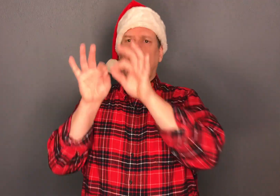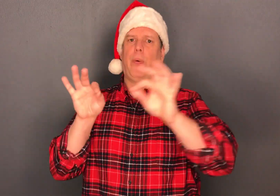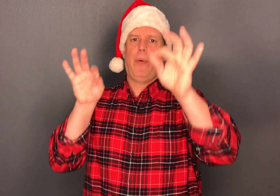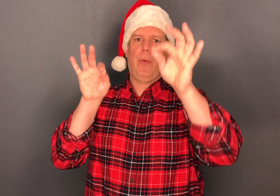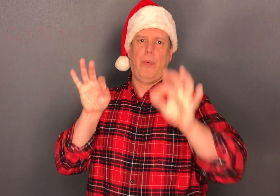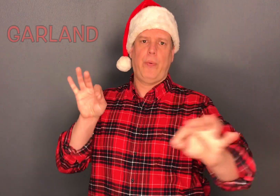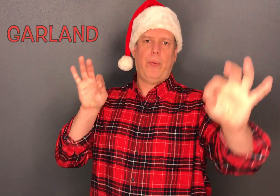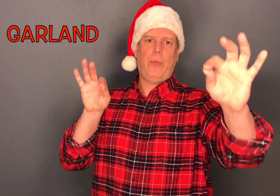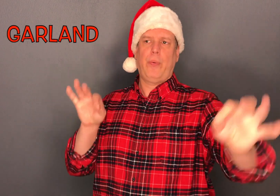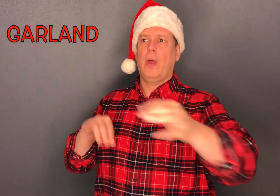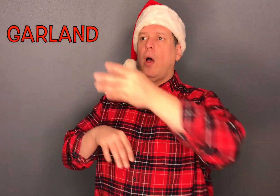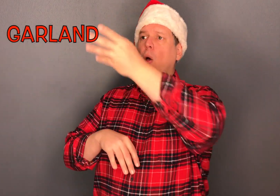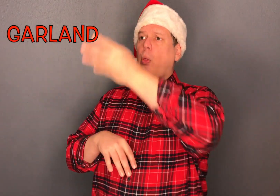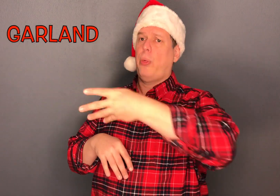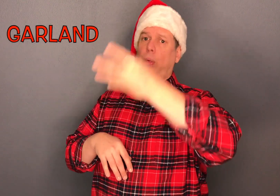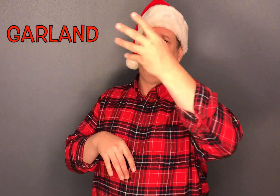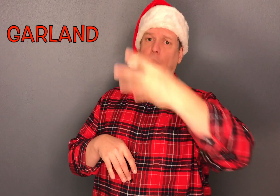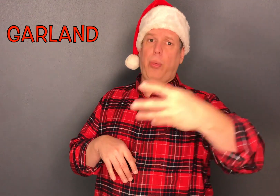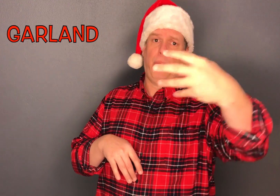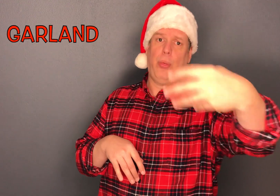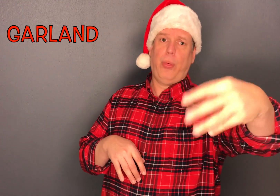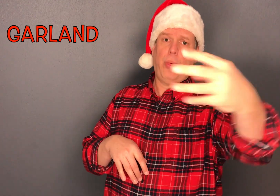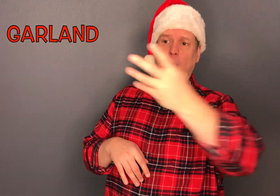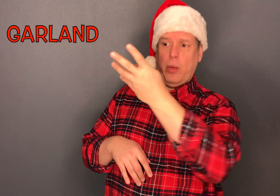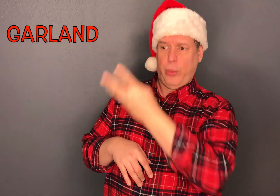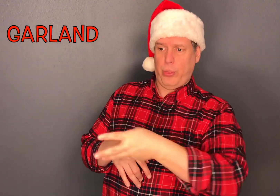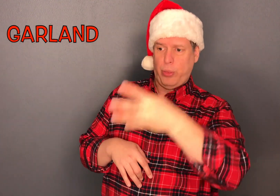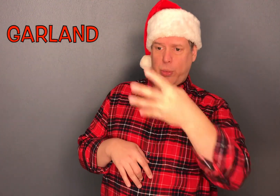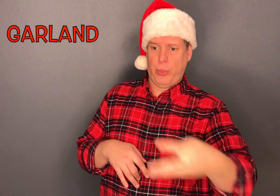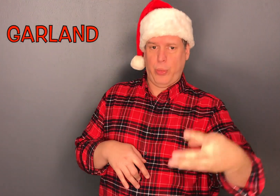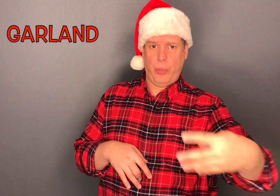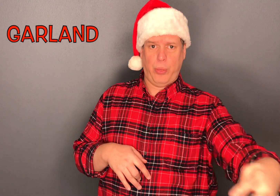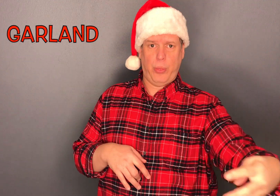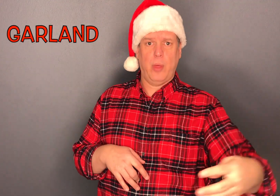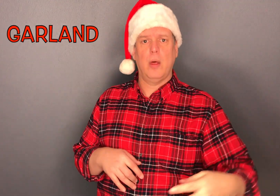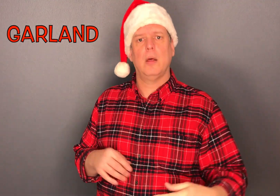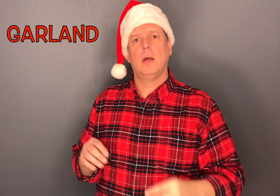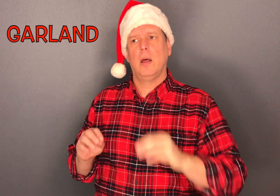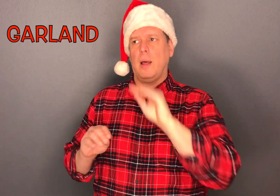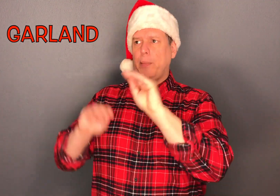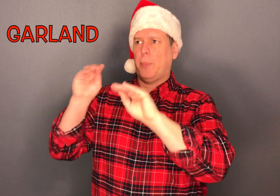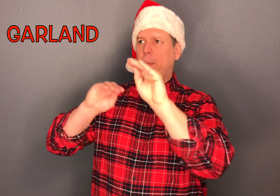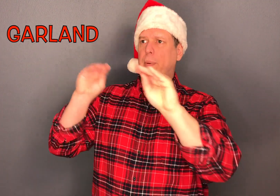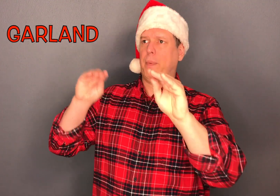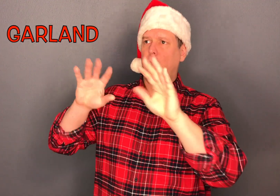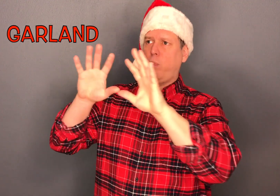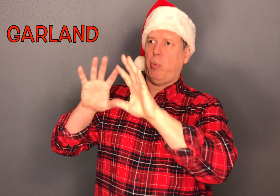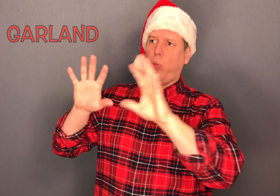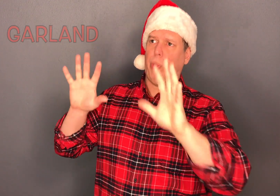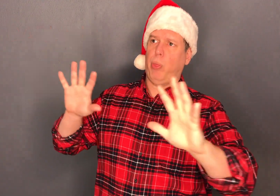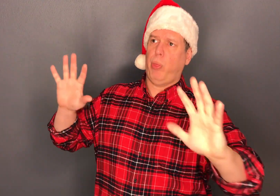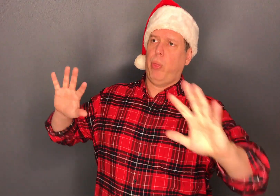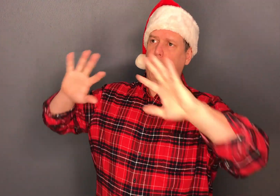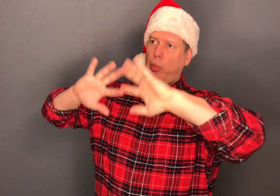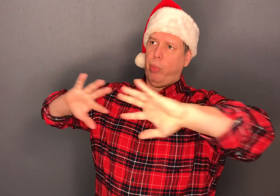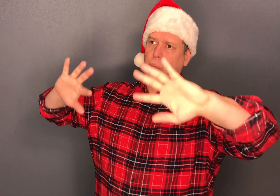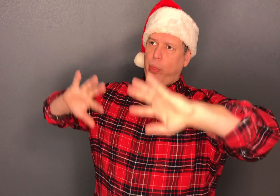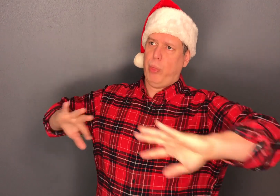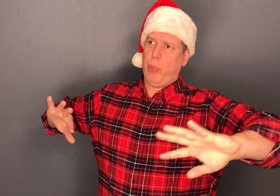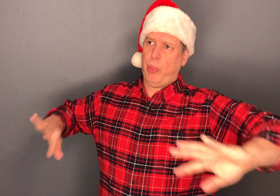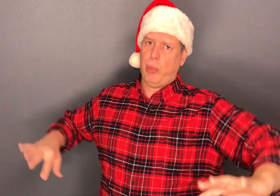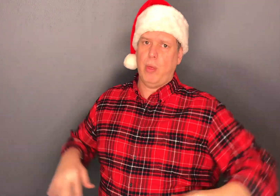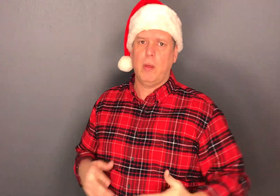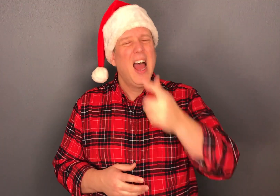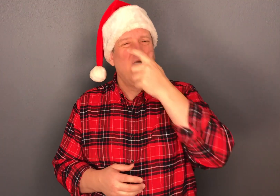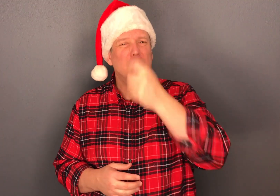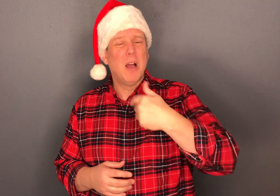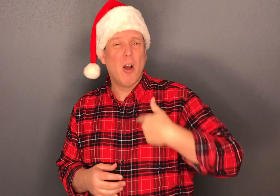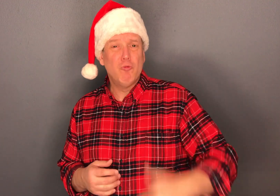different languages for Christmas here's a way that we express garland in ASL